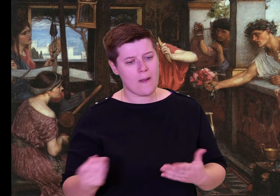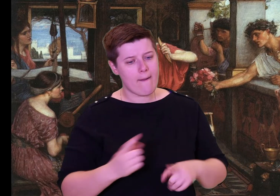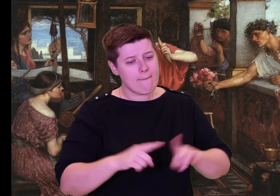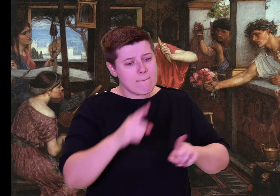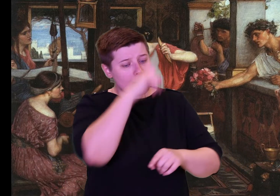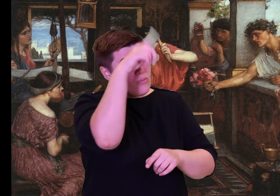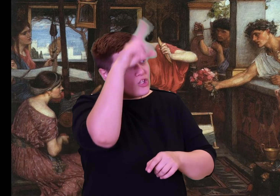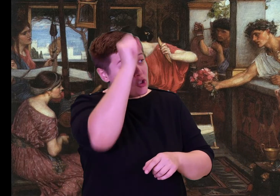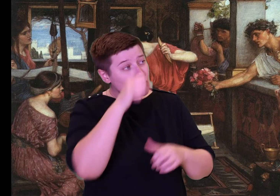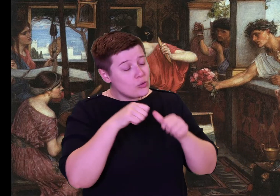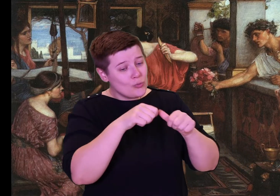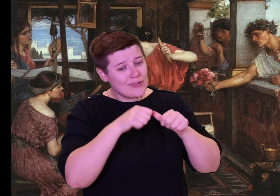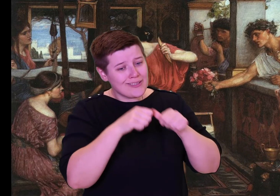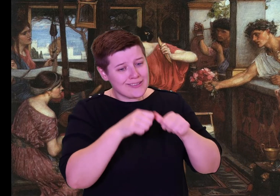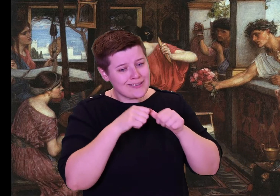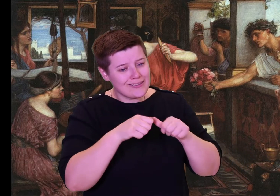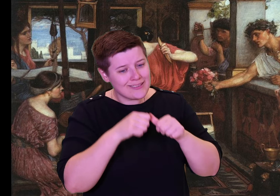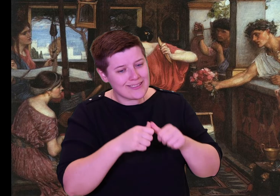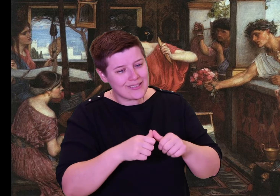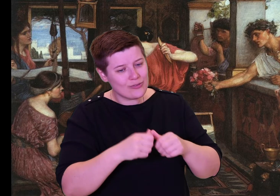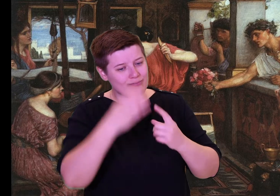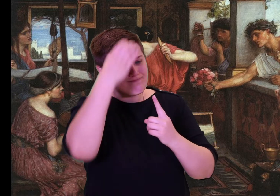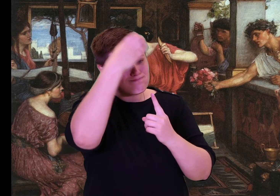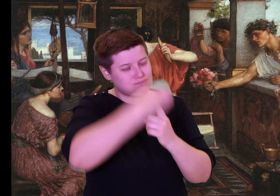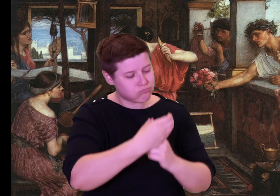news of where he may be?